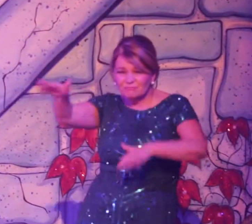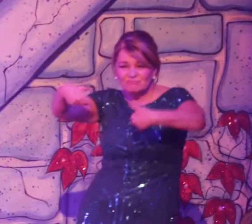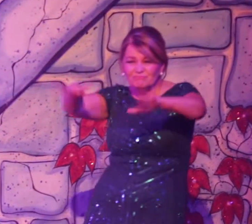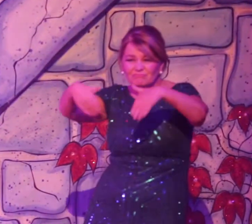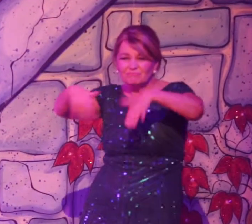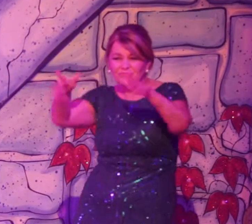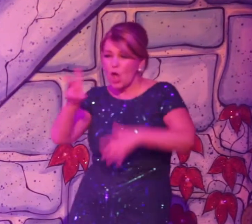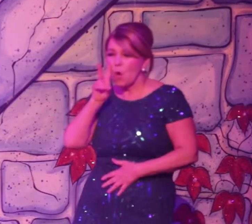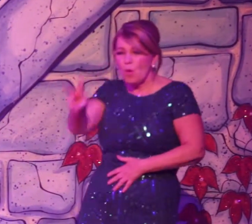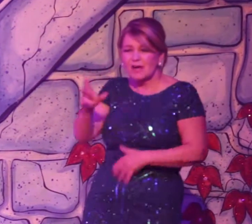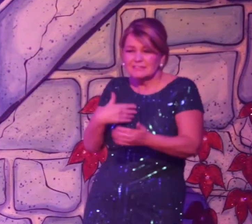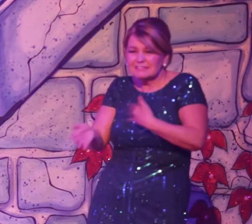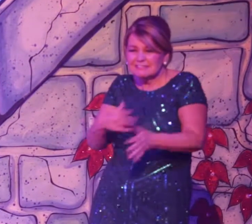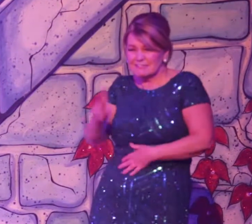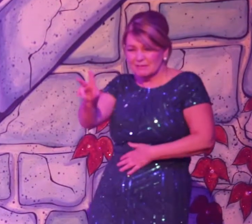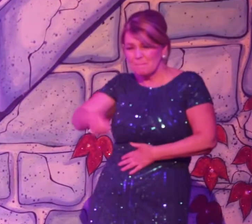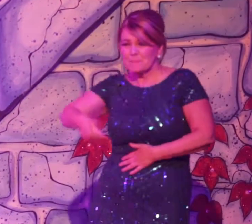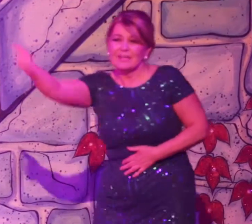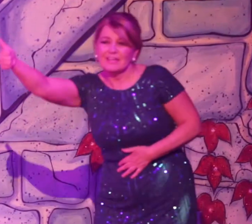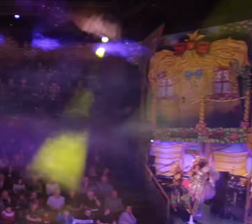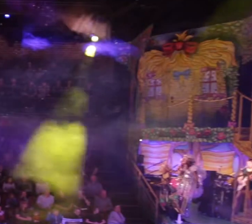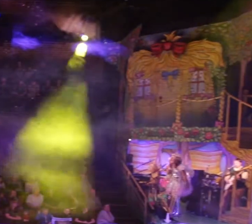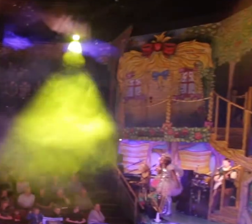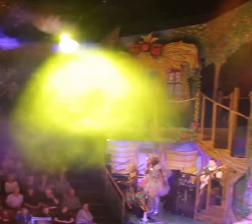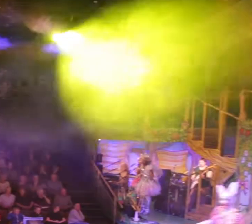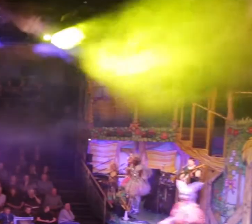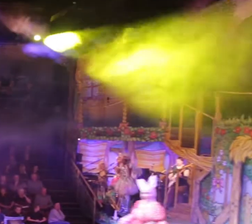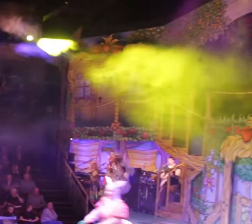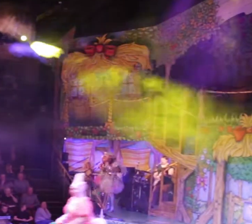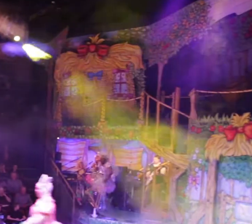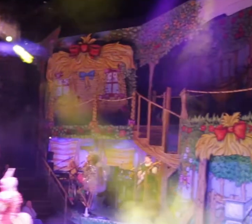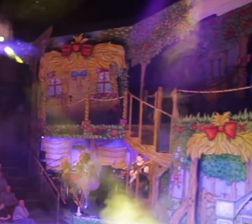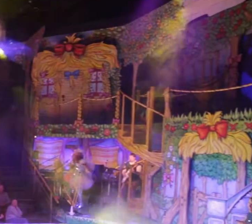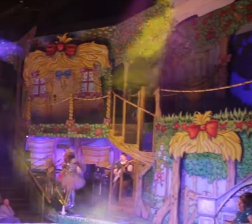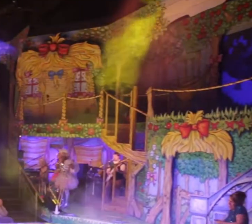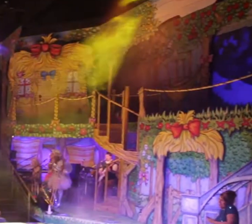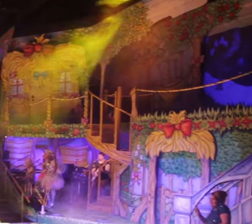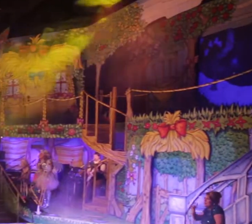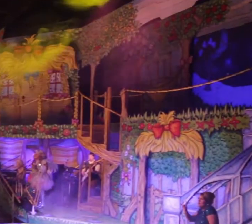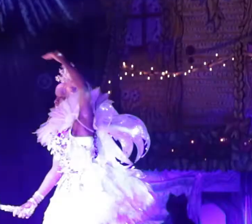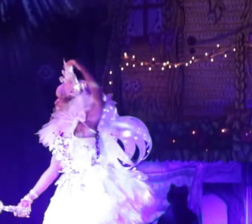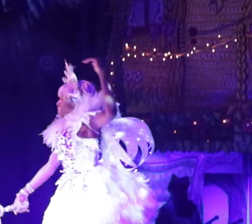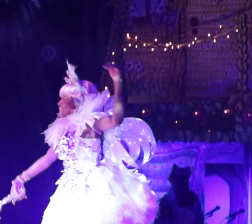They interpret the dialogue songs and sounds heard both on and off stage into BSL. The interpreters familiarise themselves with